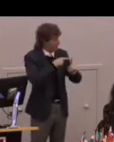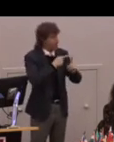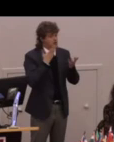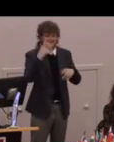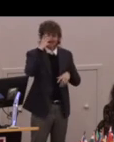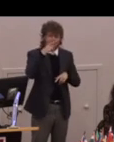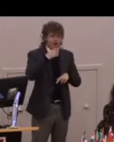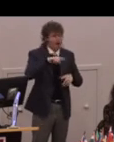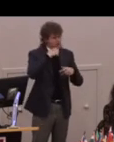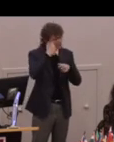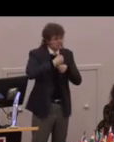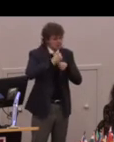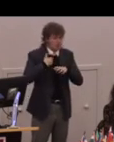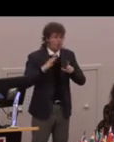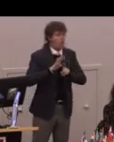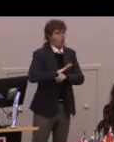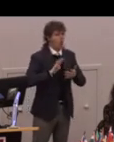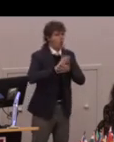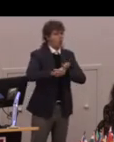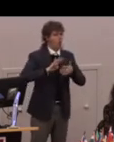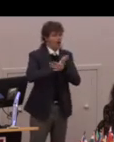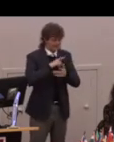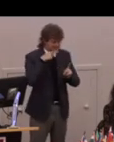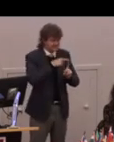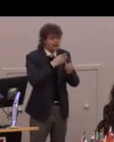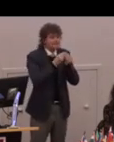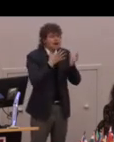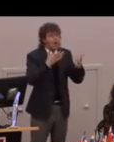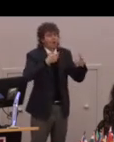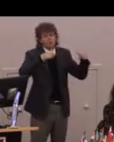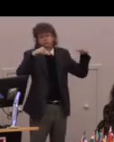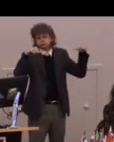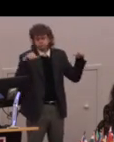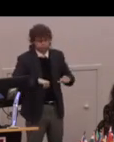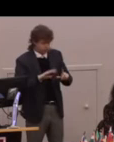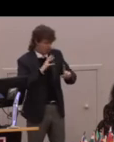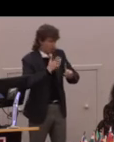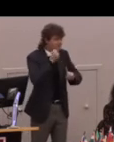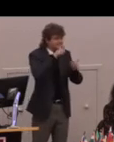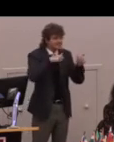of masking some of the worst human rights atrocities, especially towards Muslim, Kashmiris,